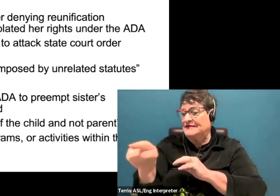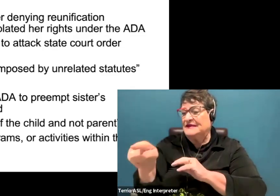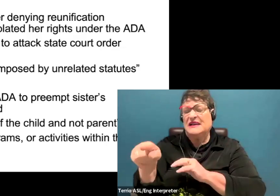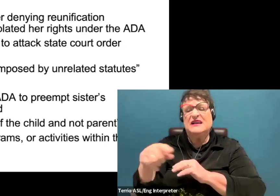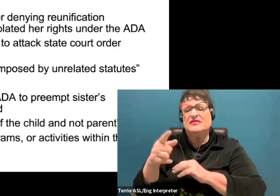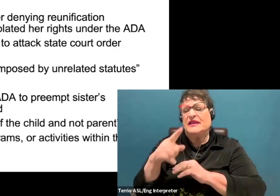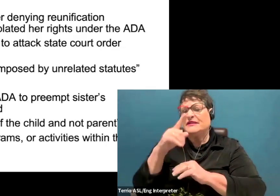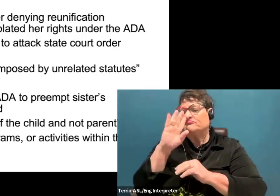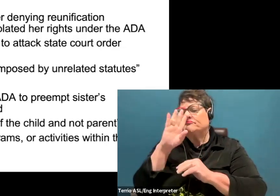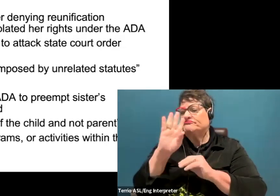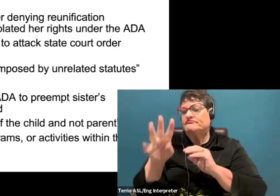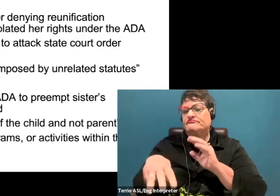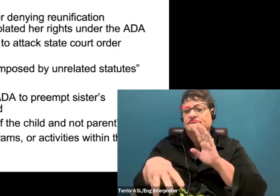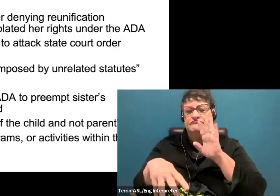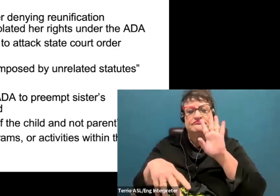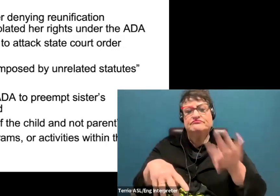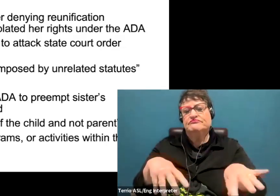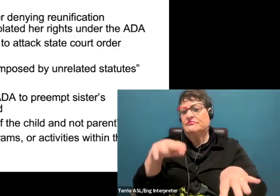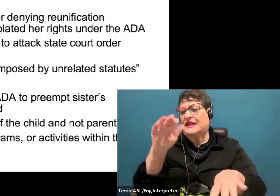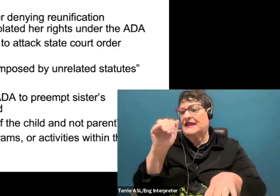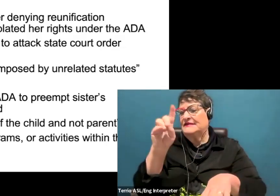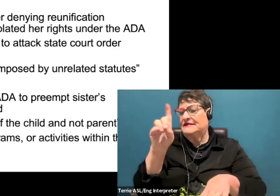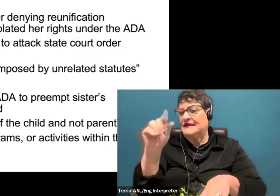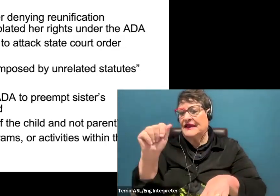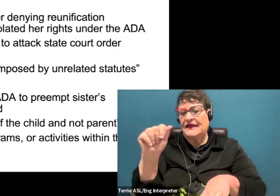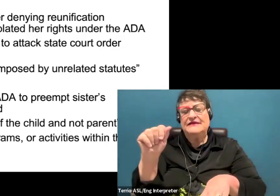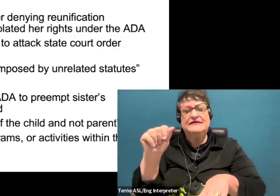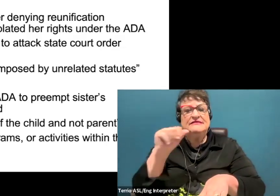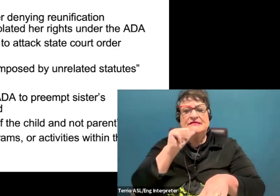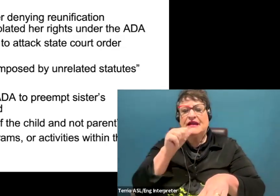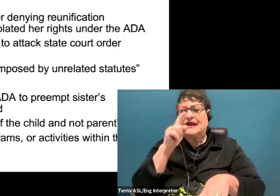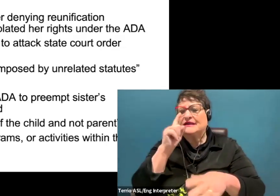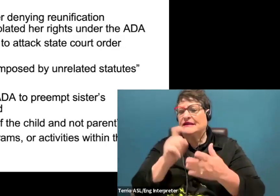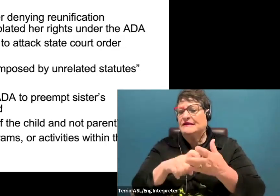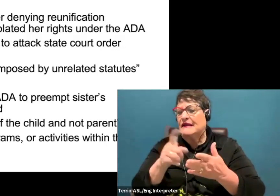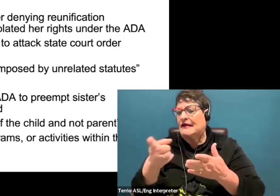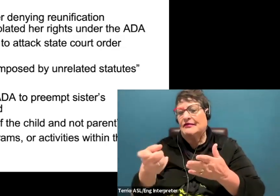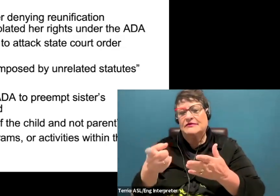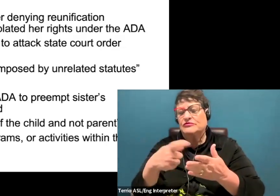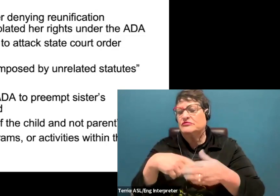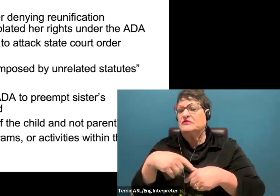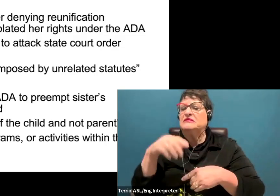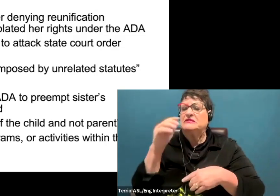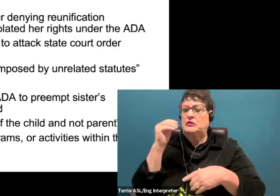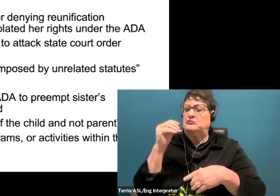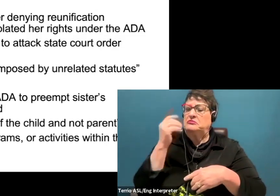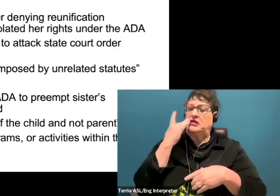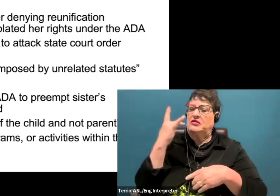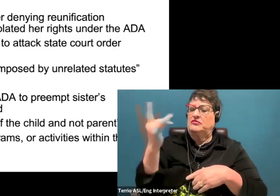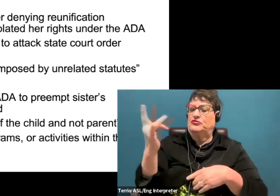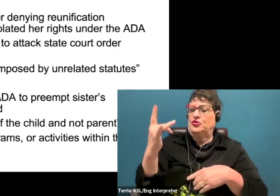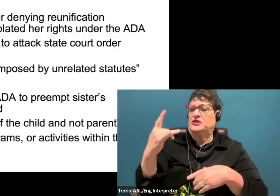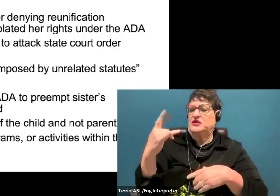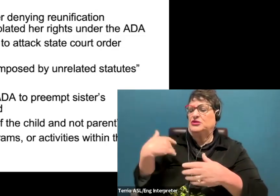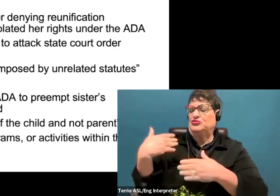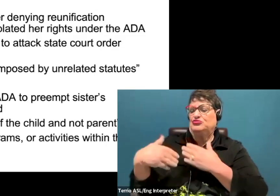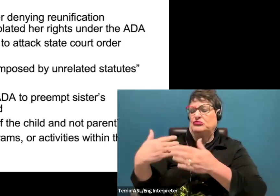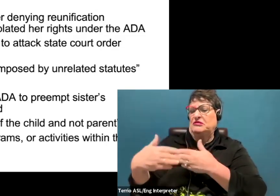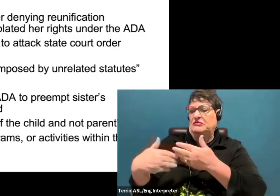I think it can be helpful for us to look at the trends in California because it's probably trends and arguments that you're seeing in your own states.